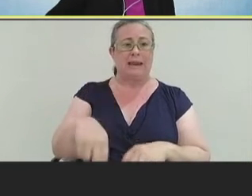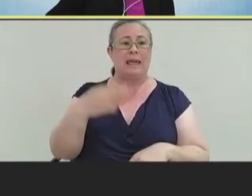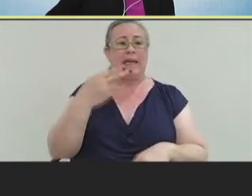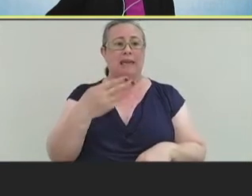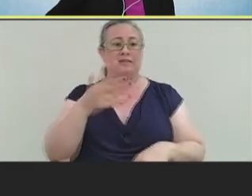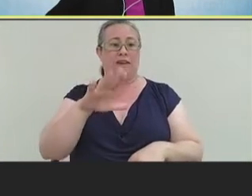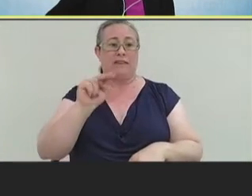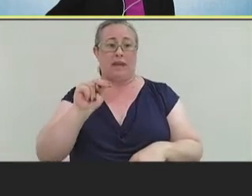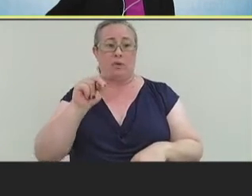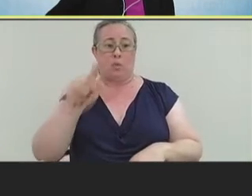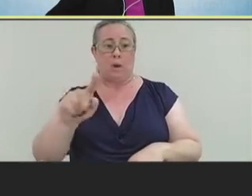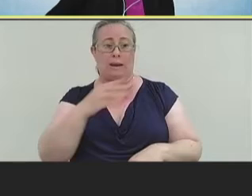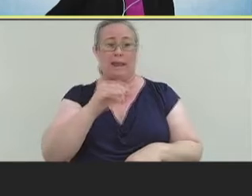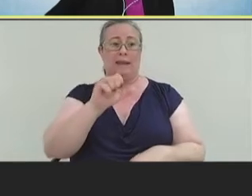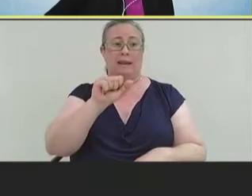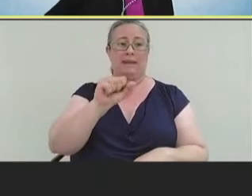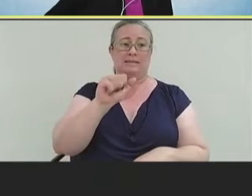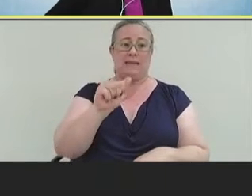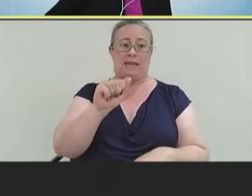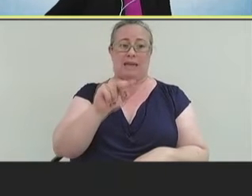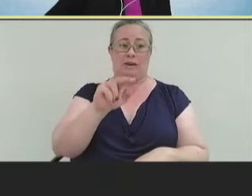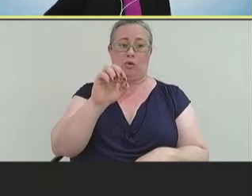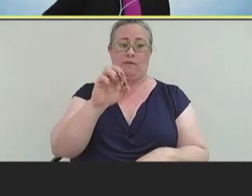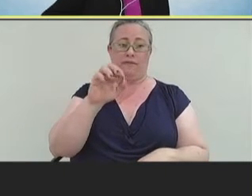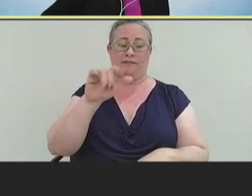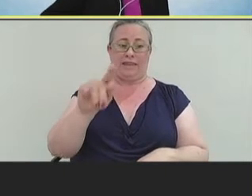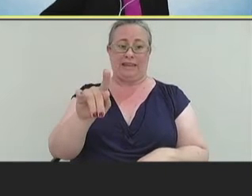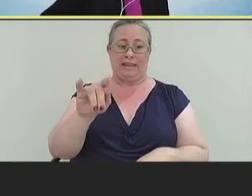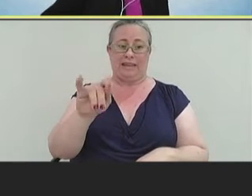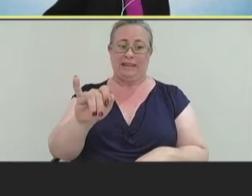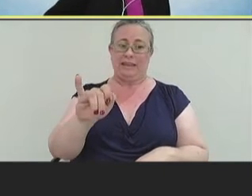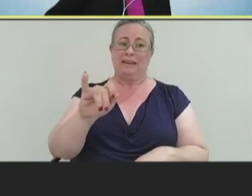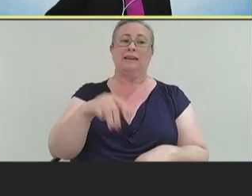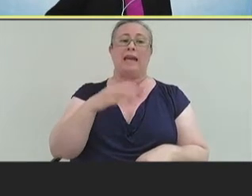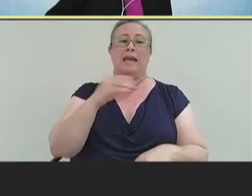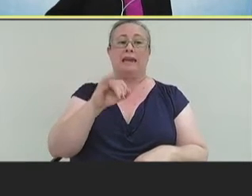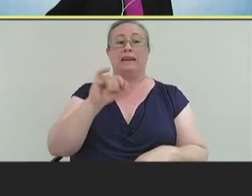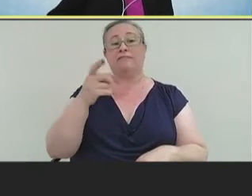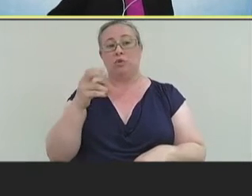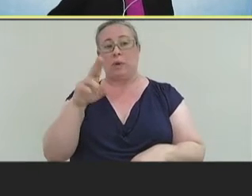Sanofi's H5N1 vaccine. And we of course have seasonal influenza vaccines that we see every